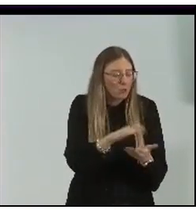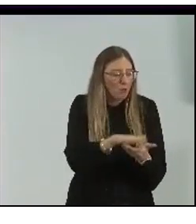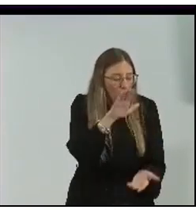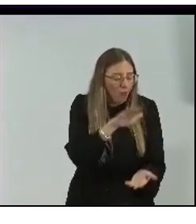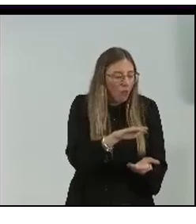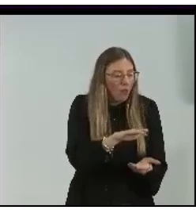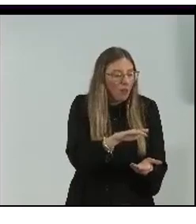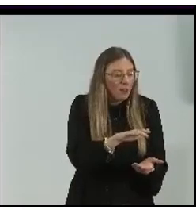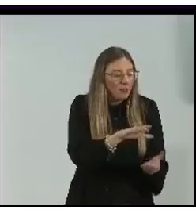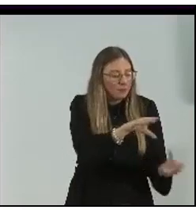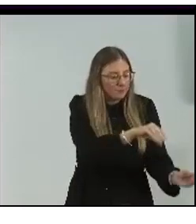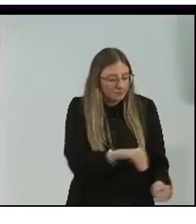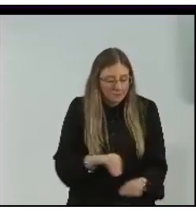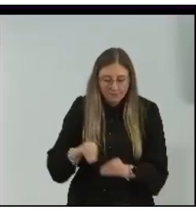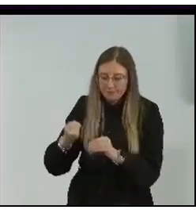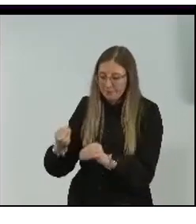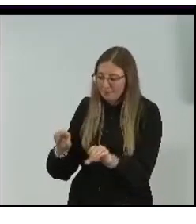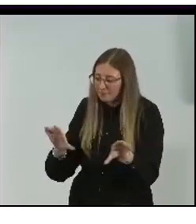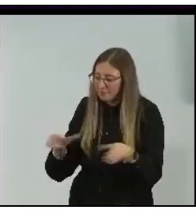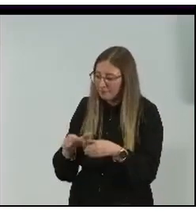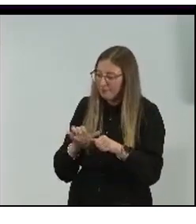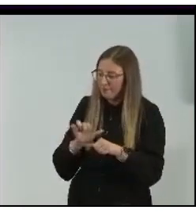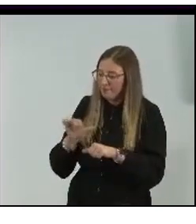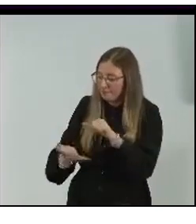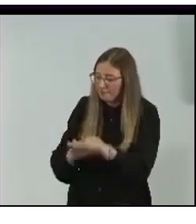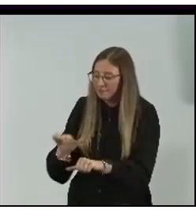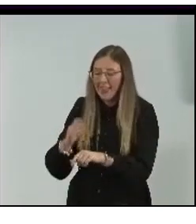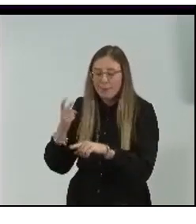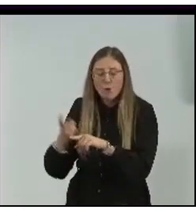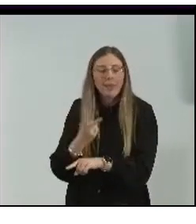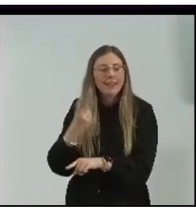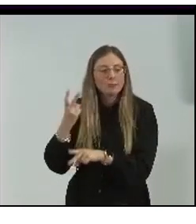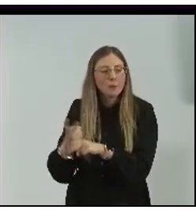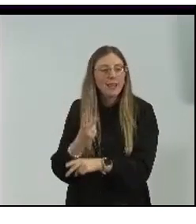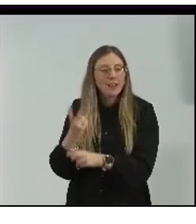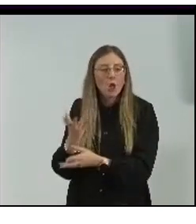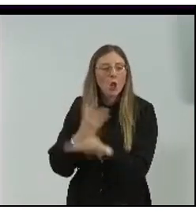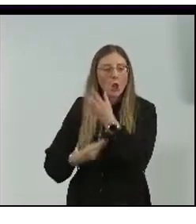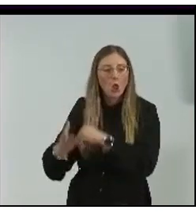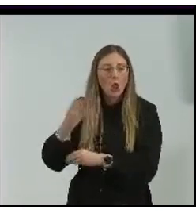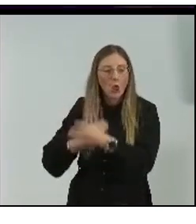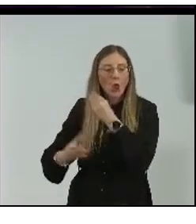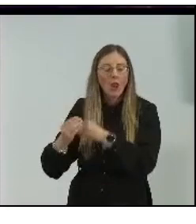into a process that can be repeated. And essentially do this at scale.